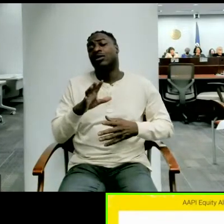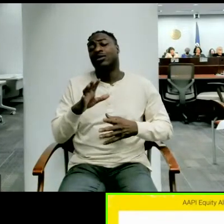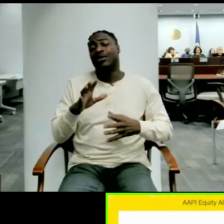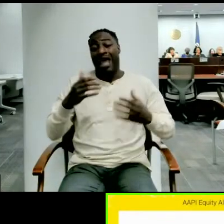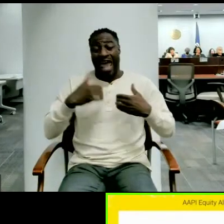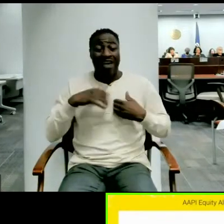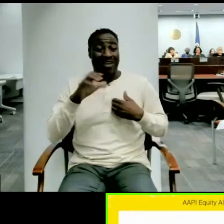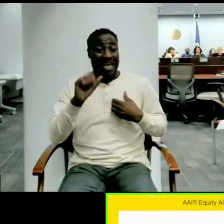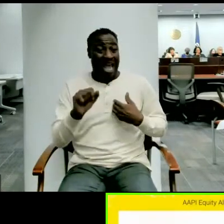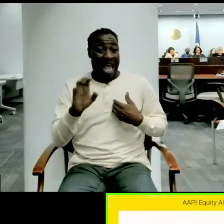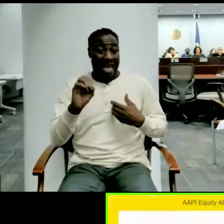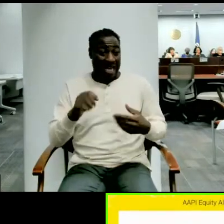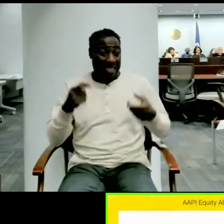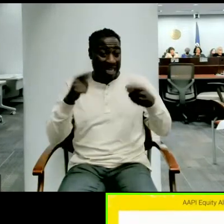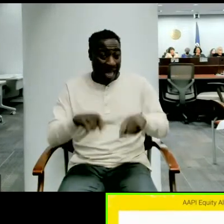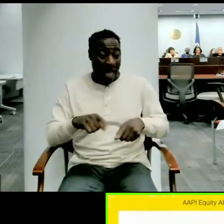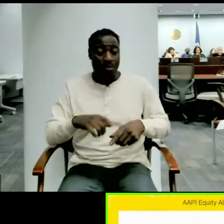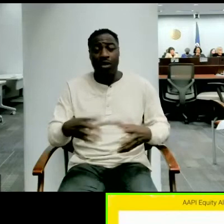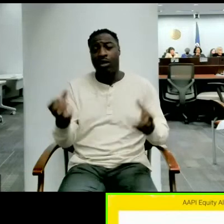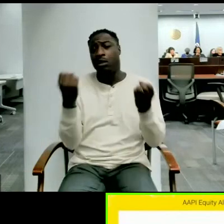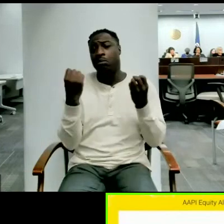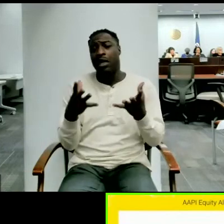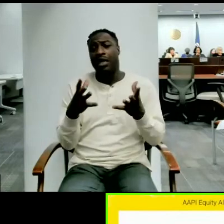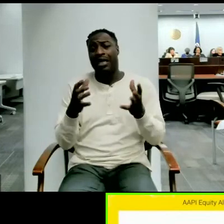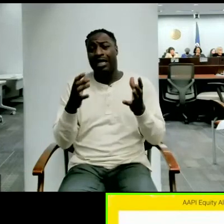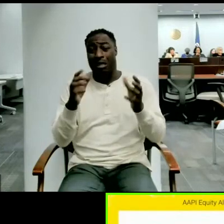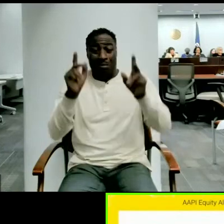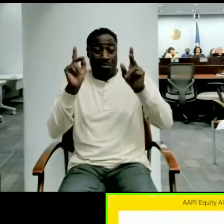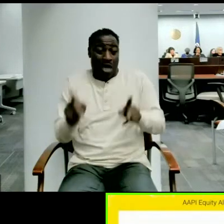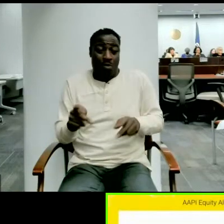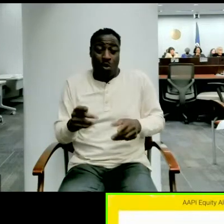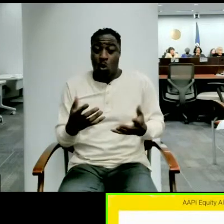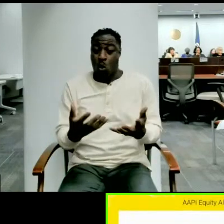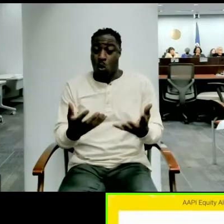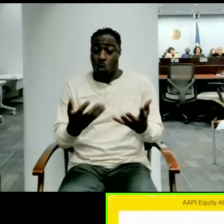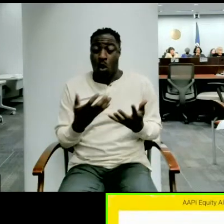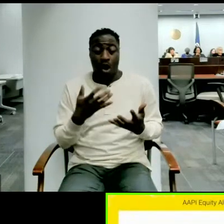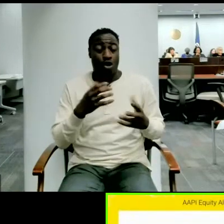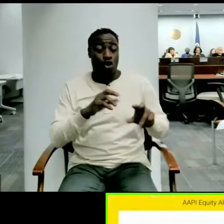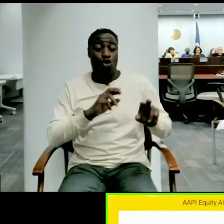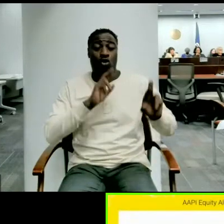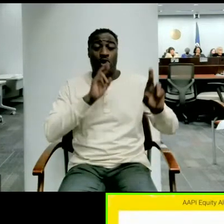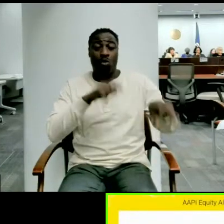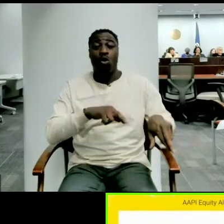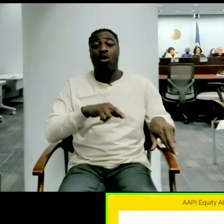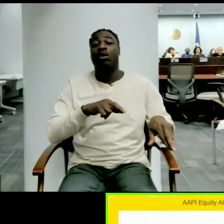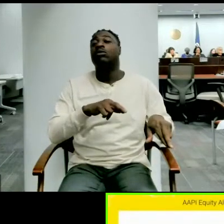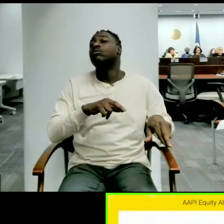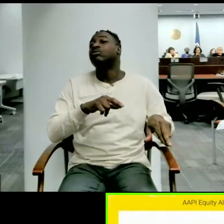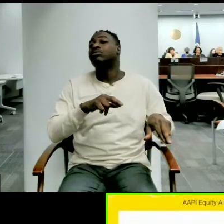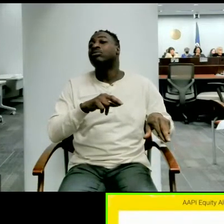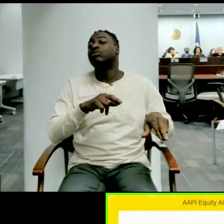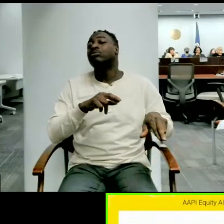We have learned that many individuals want simply to report so that there's um basically